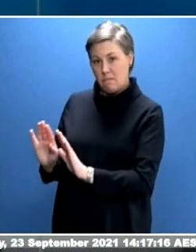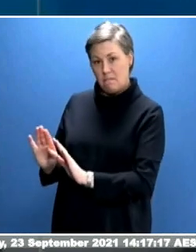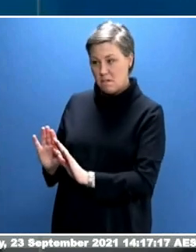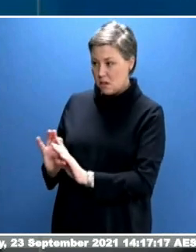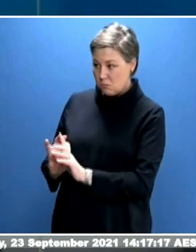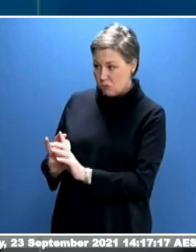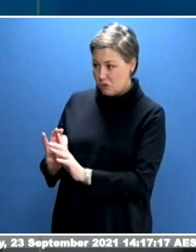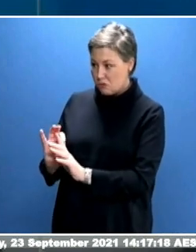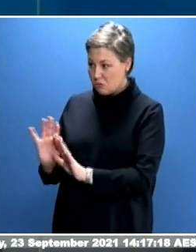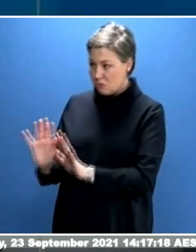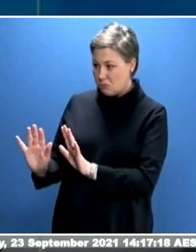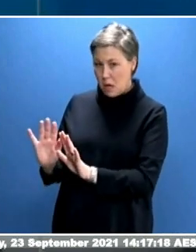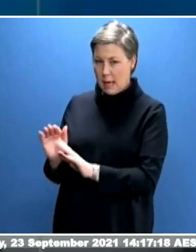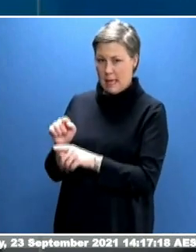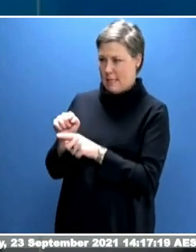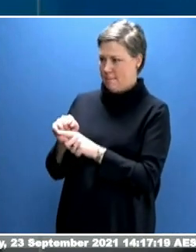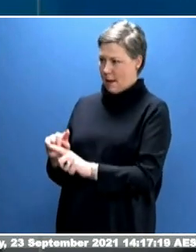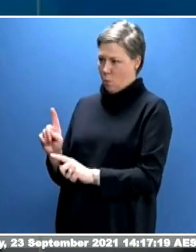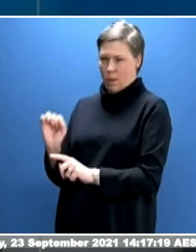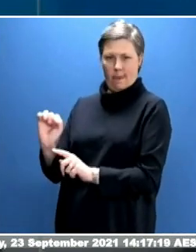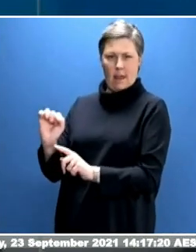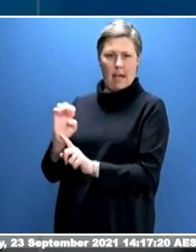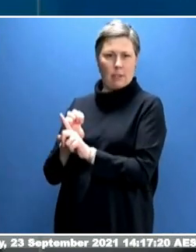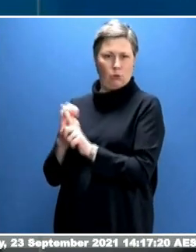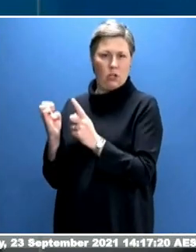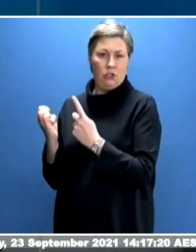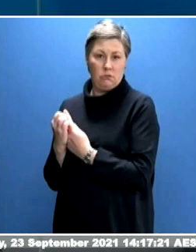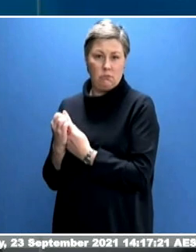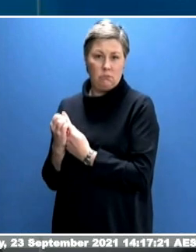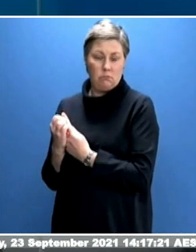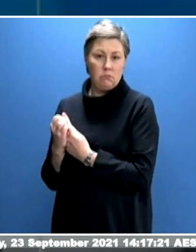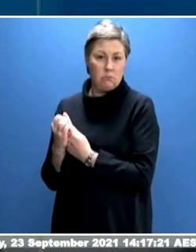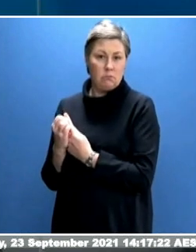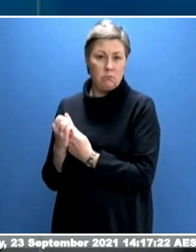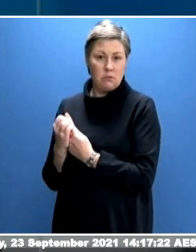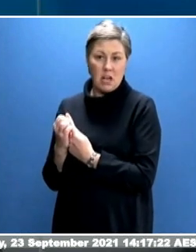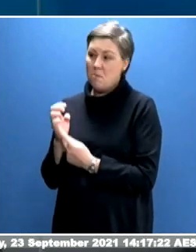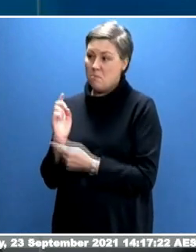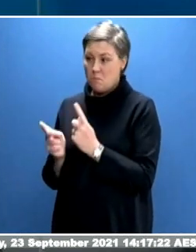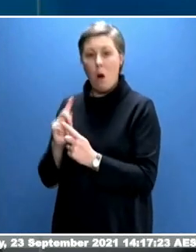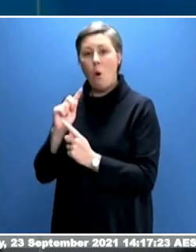their unique circumstances, they will regularly leave for different reasons,